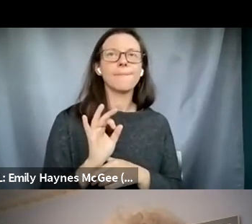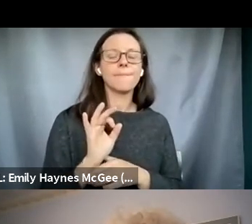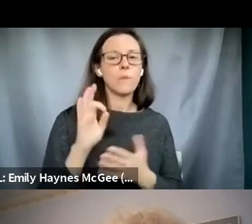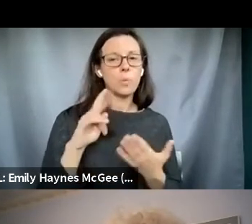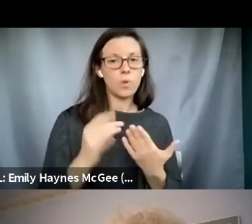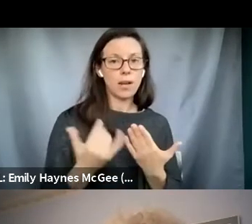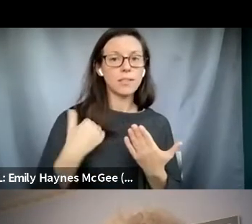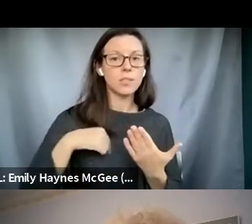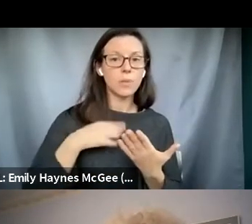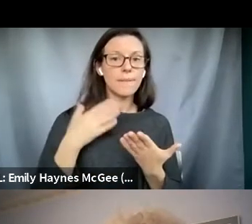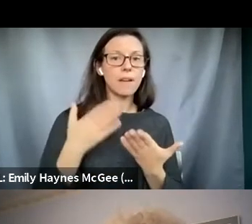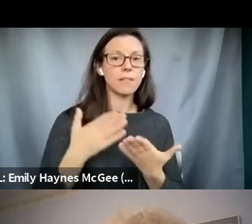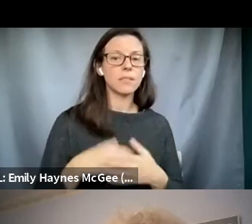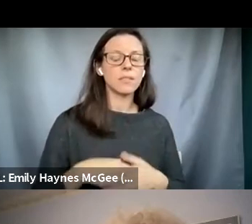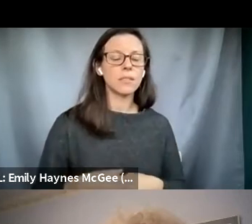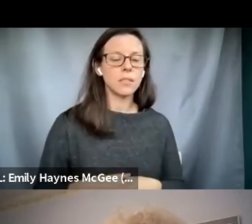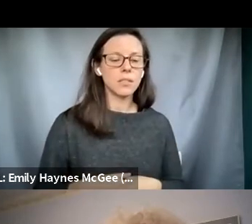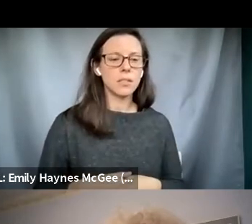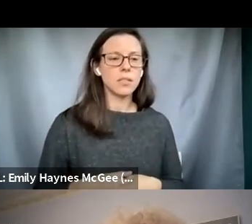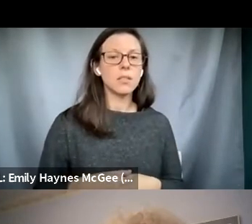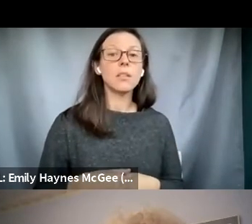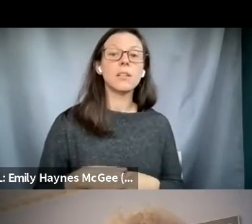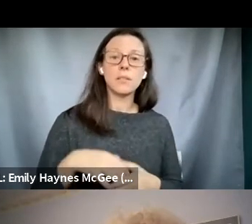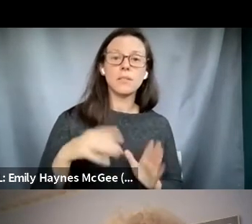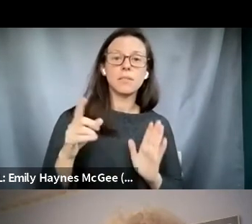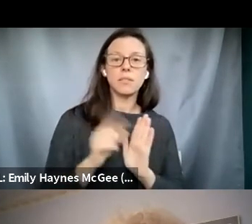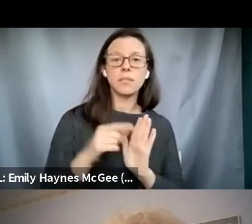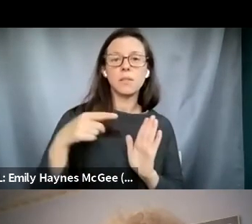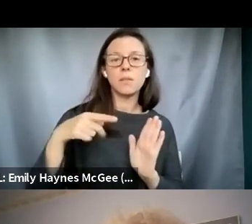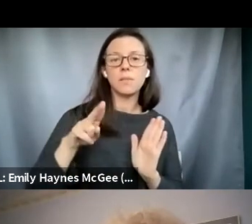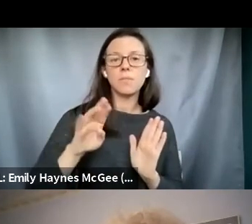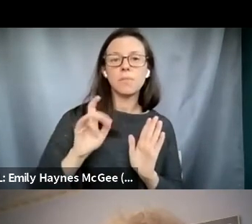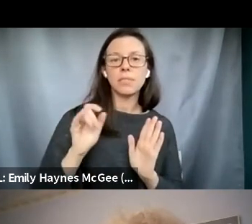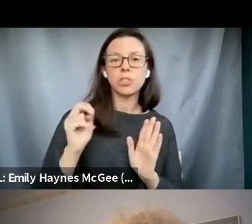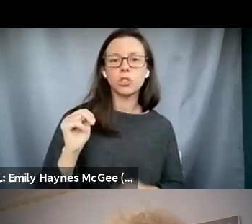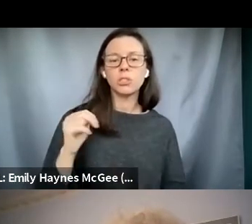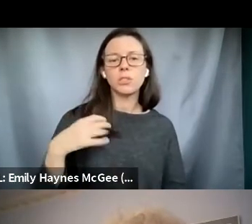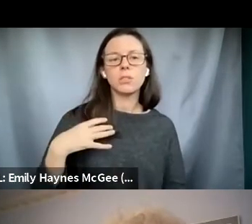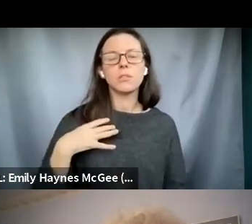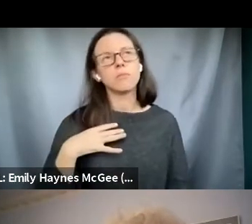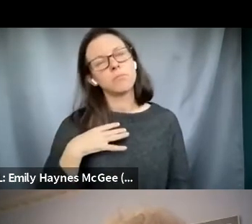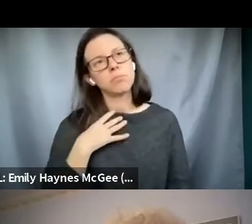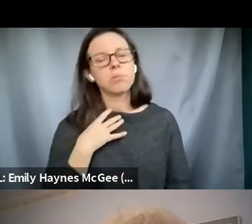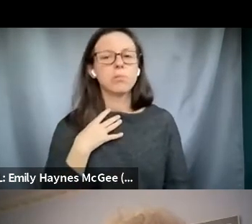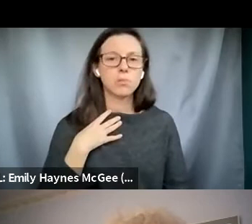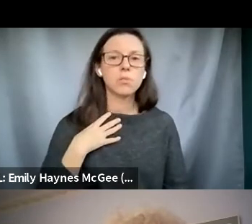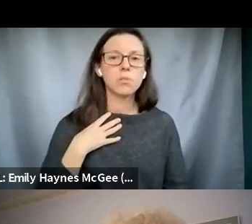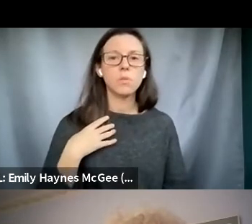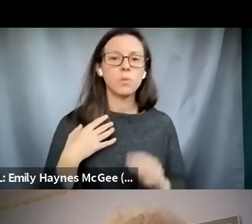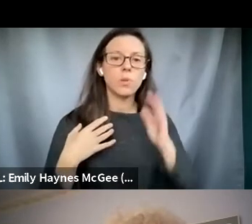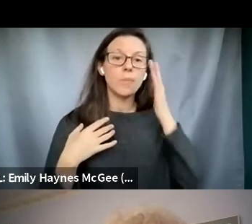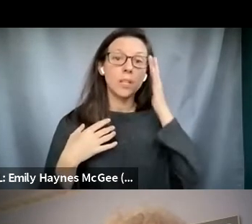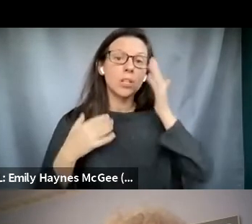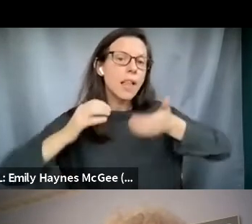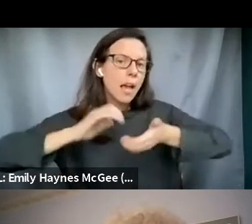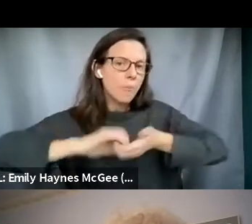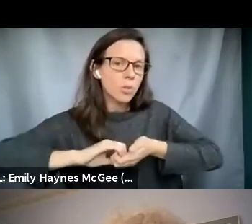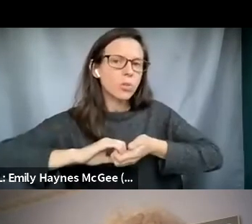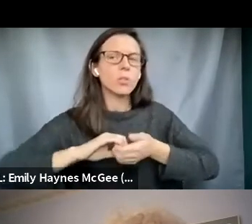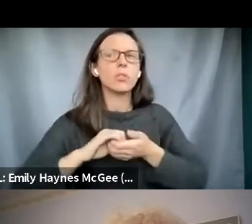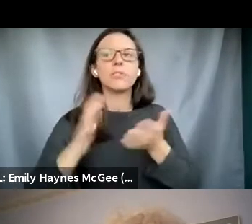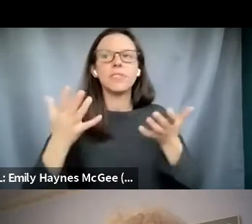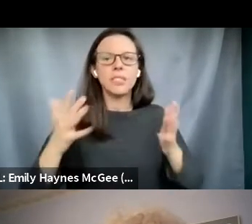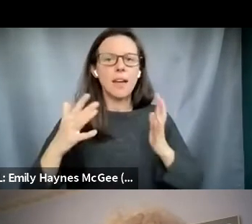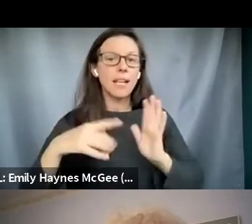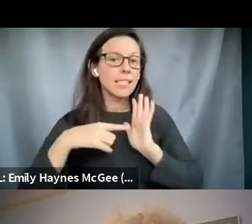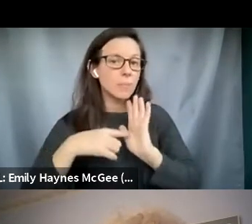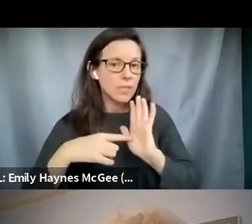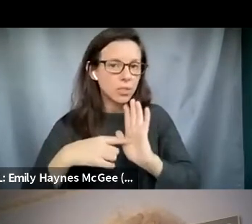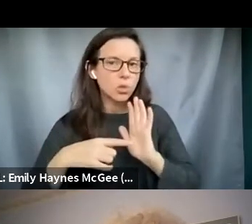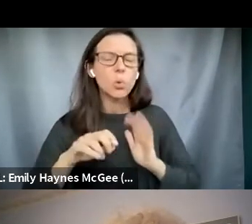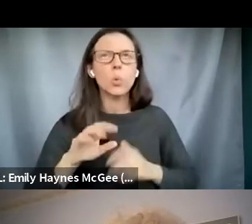so publications, the collaborative, you've done an exhibition or your exhibition is in